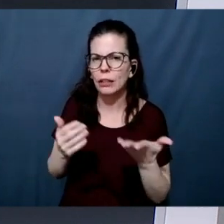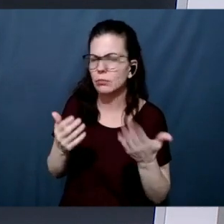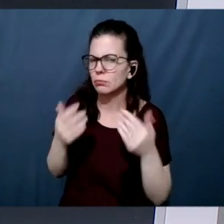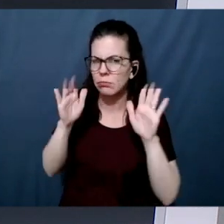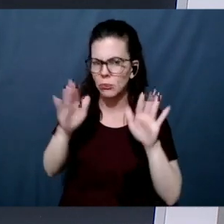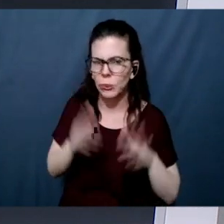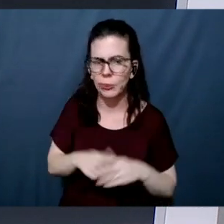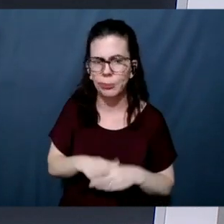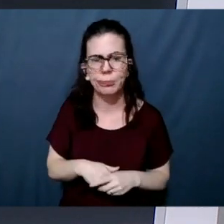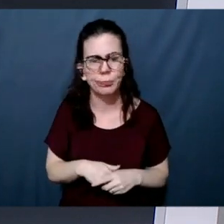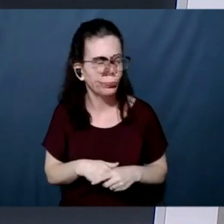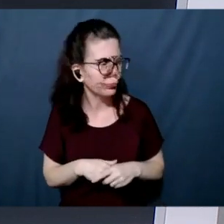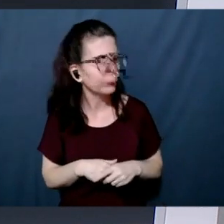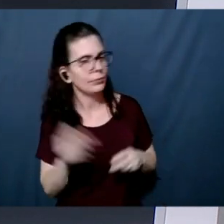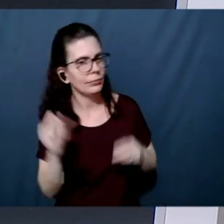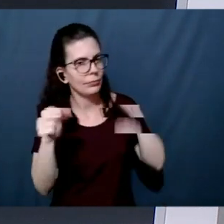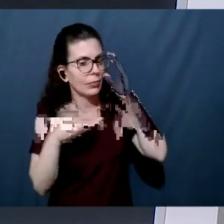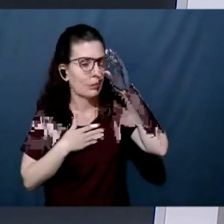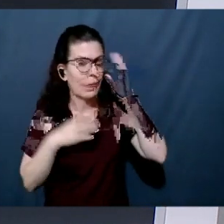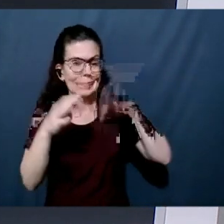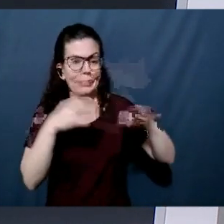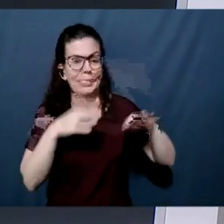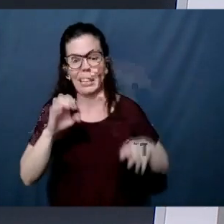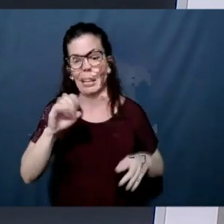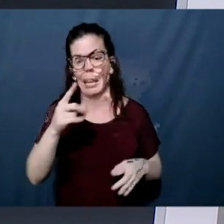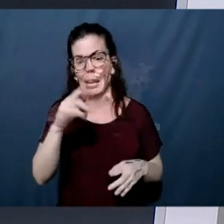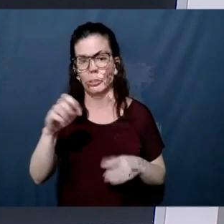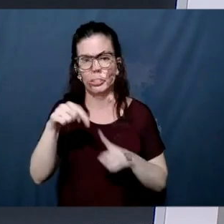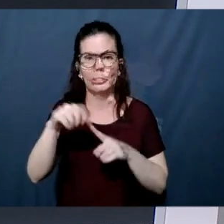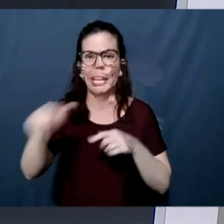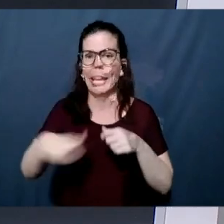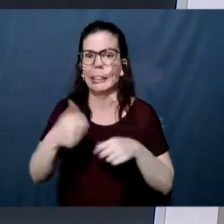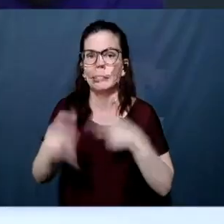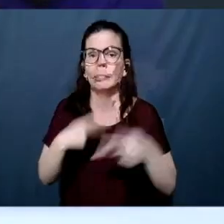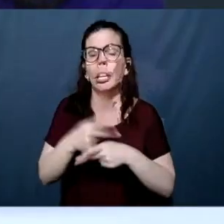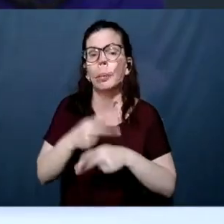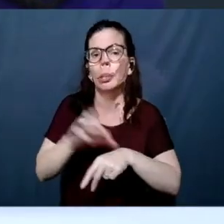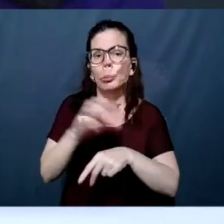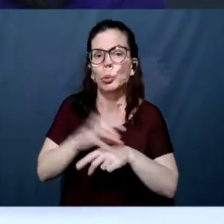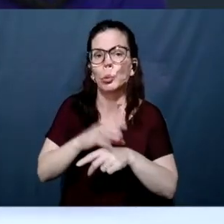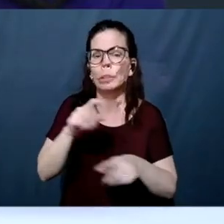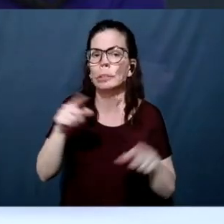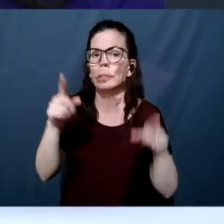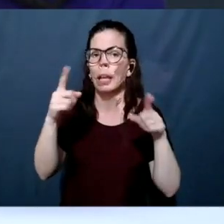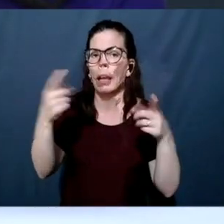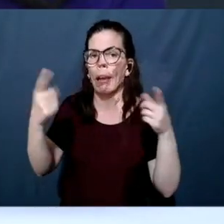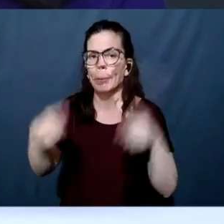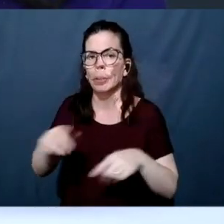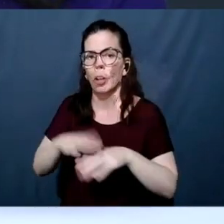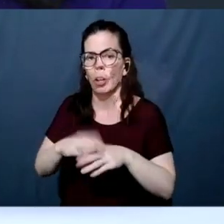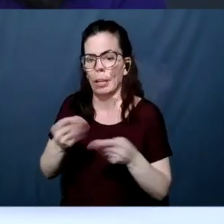So, I mean, my definition of edge is any type of compute that is happening on a physical device or outside of the general cloud environment.